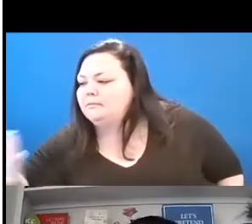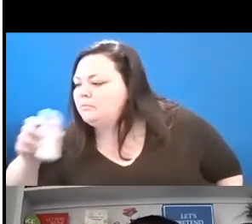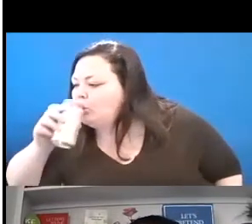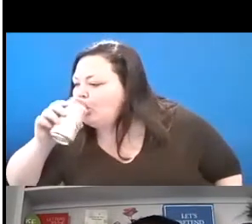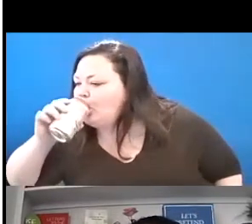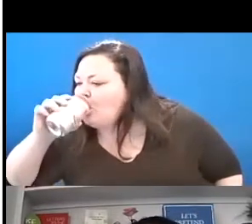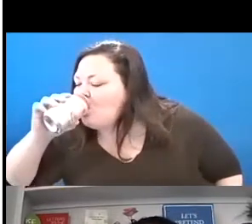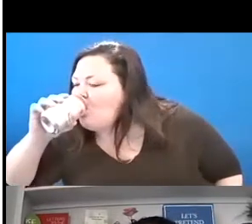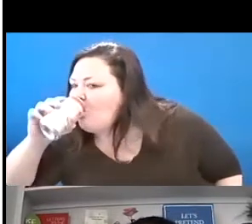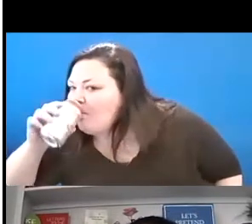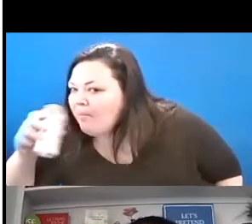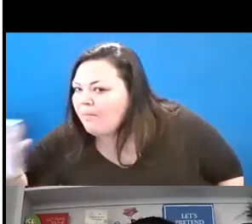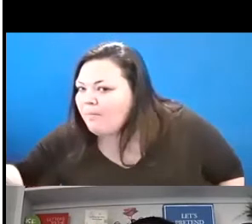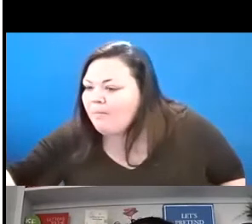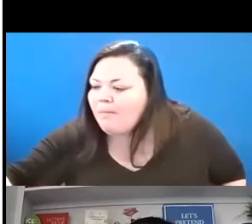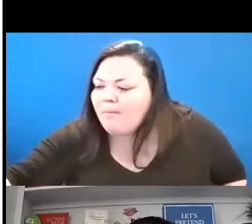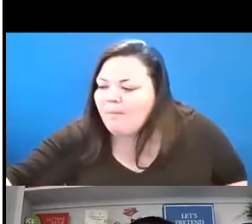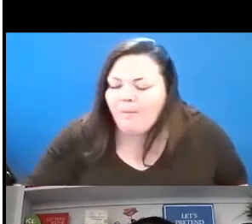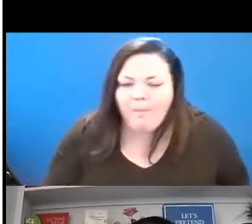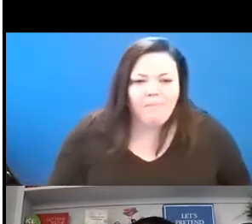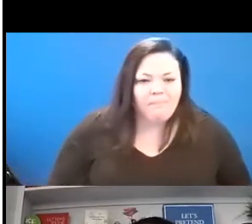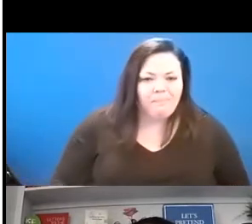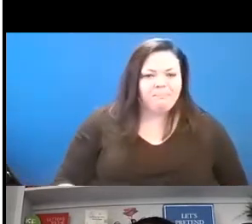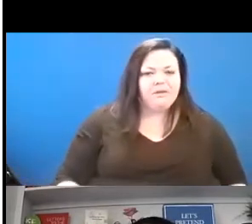to switch over maybe i should just start doing it a lot earlier